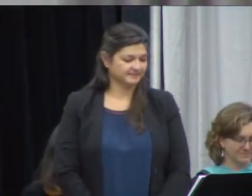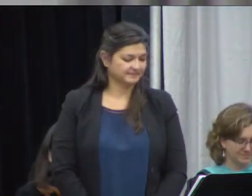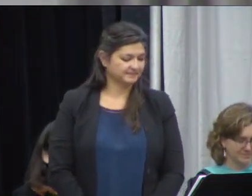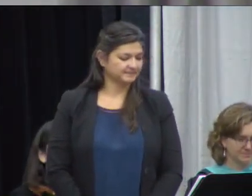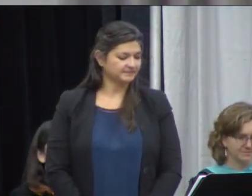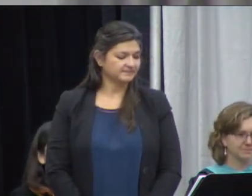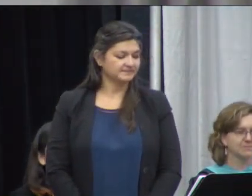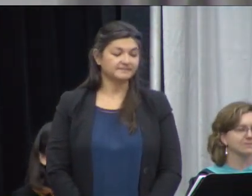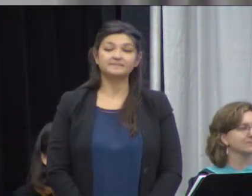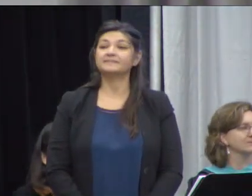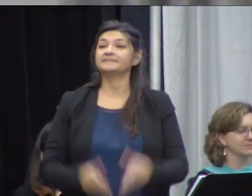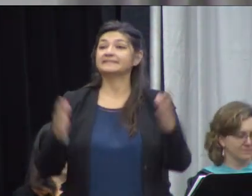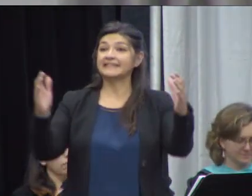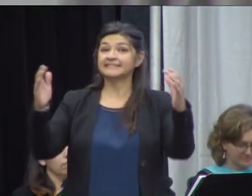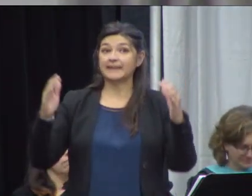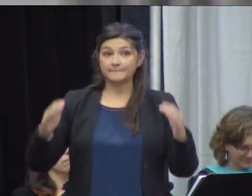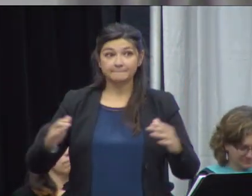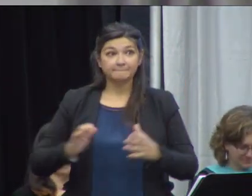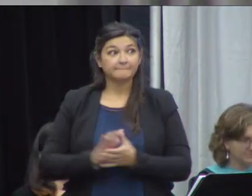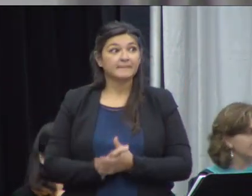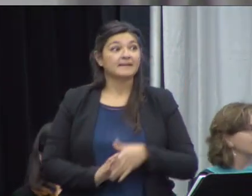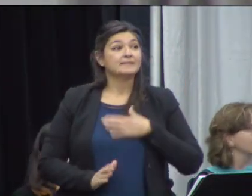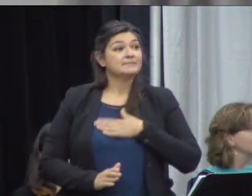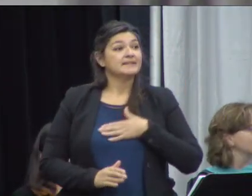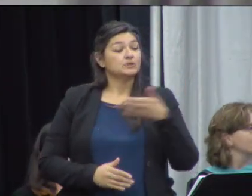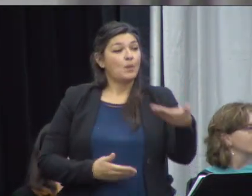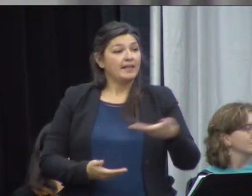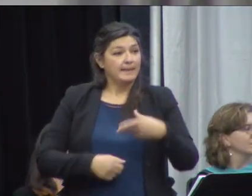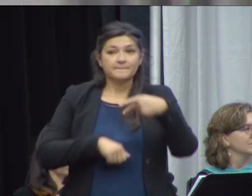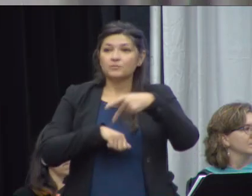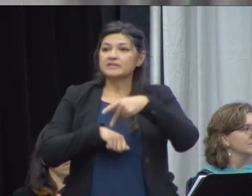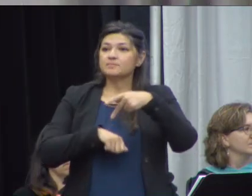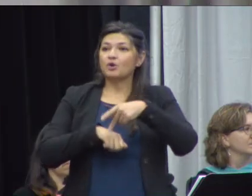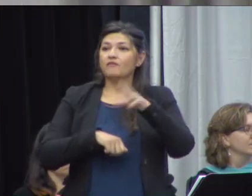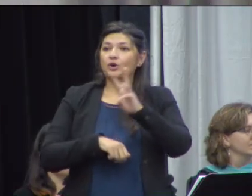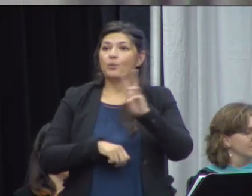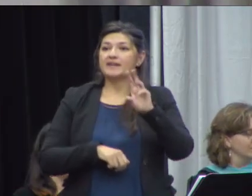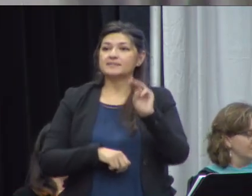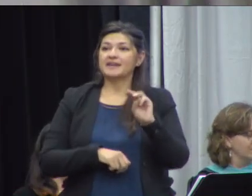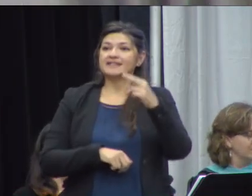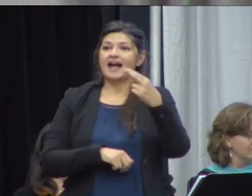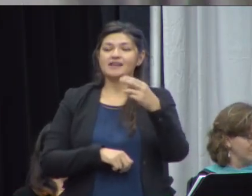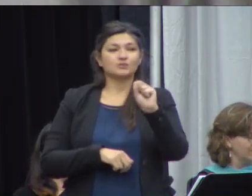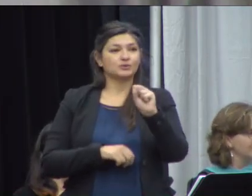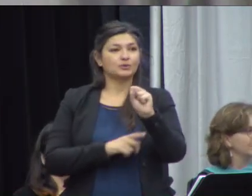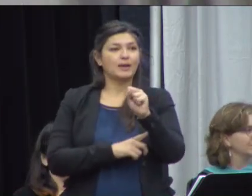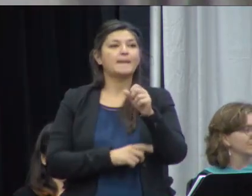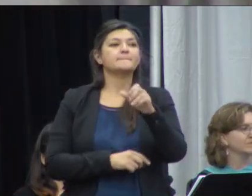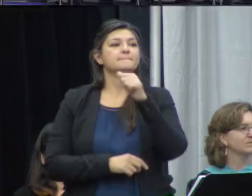Next up, will you please help me welcome the principal of West Mesa High School, Ms. Michele Torres.